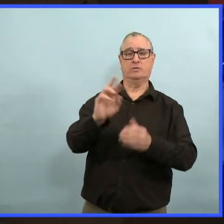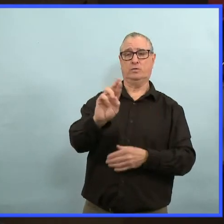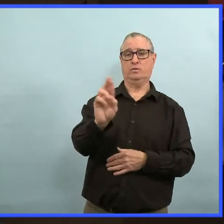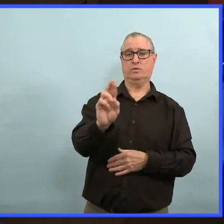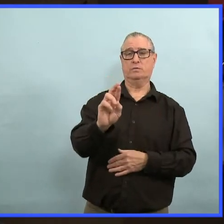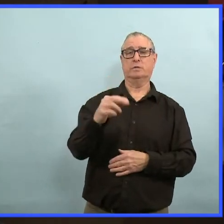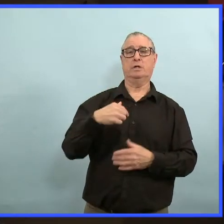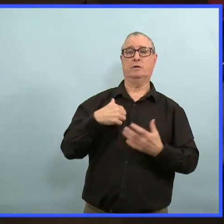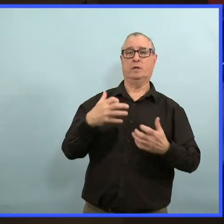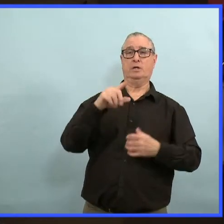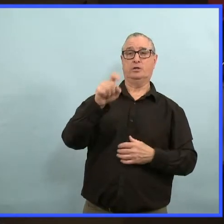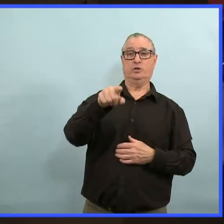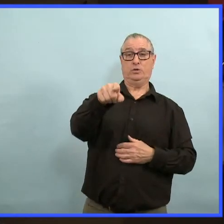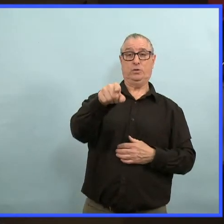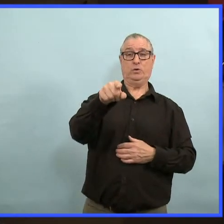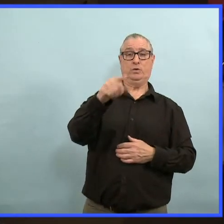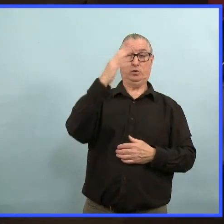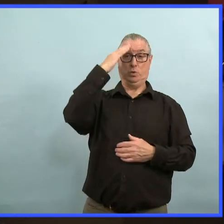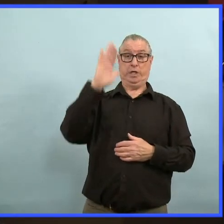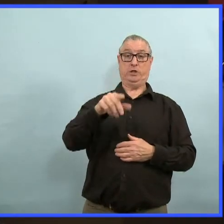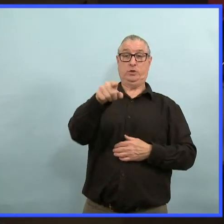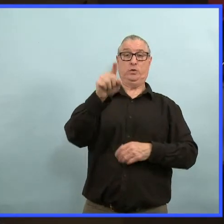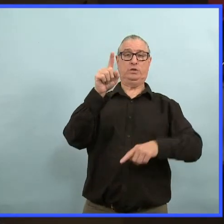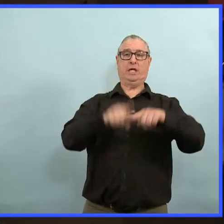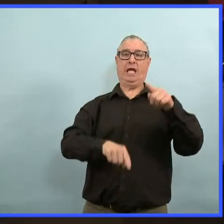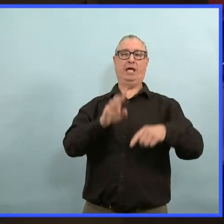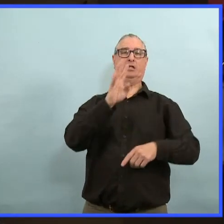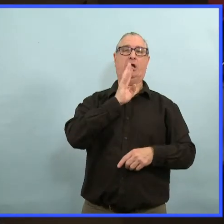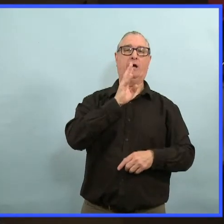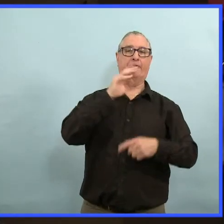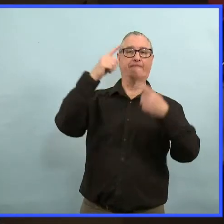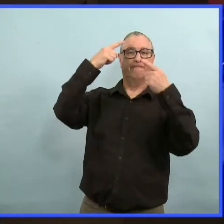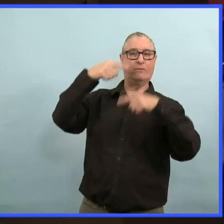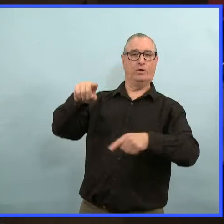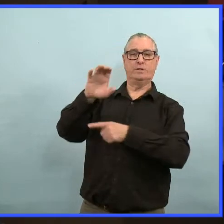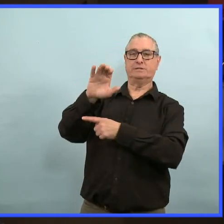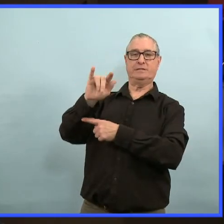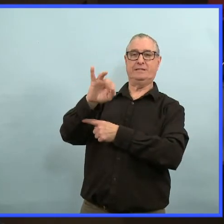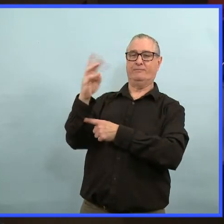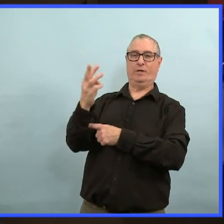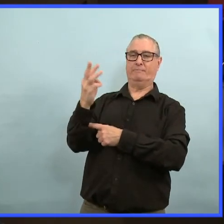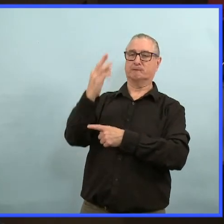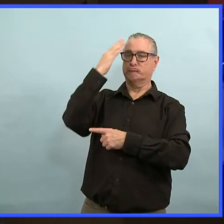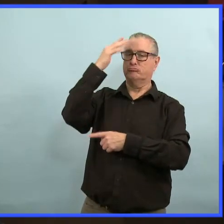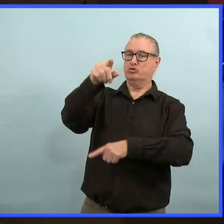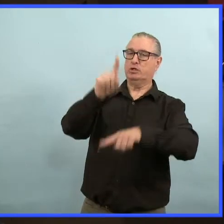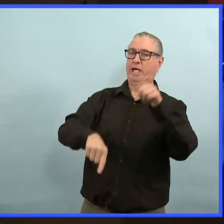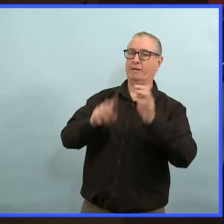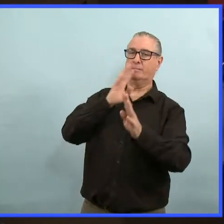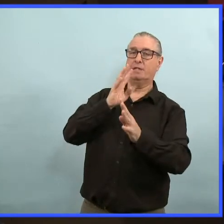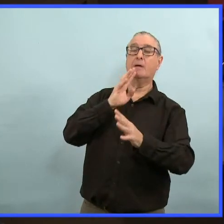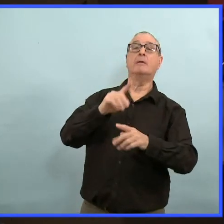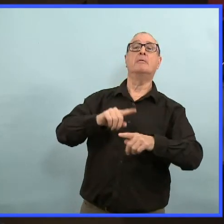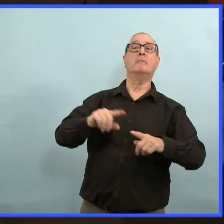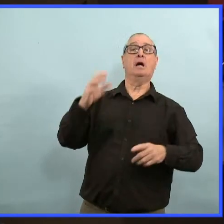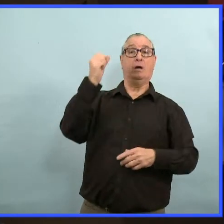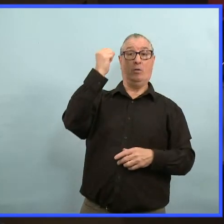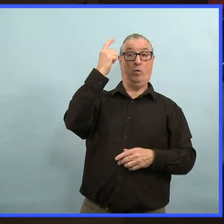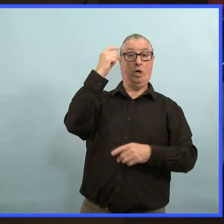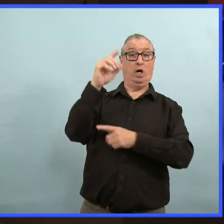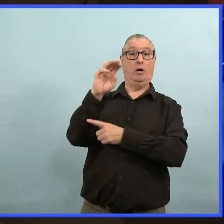but when the mask mandate uh does come to an end on the 15th of next month are you still